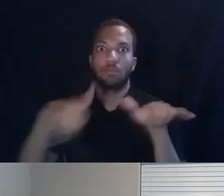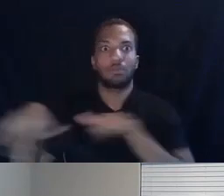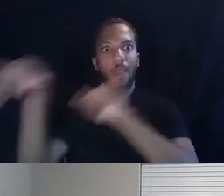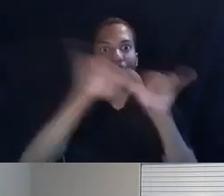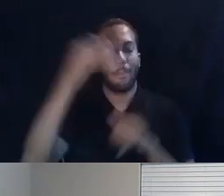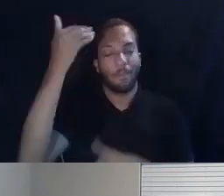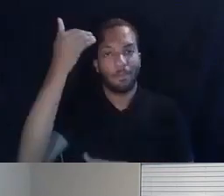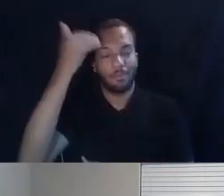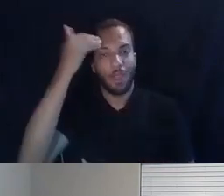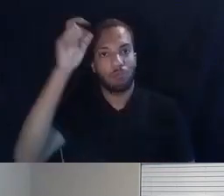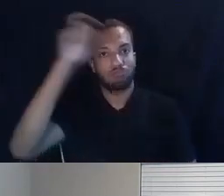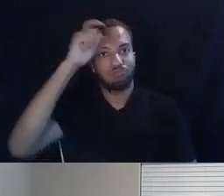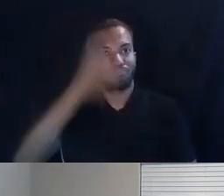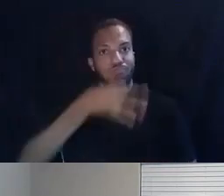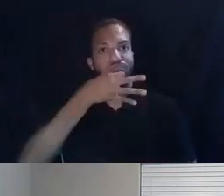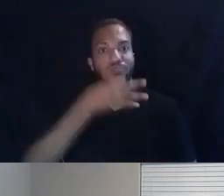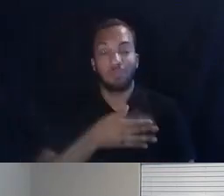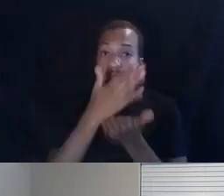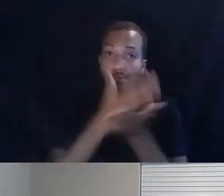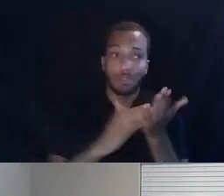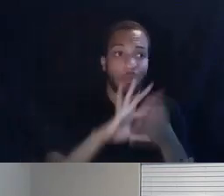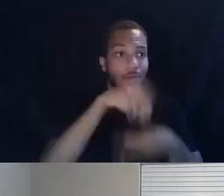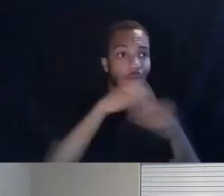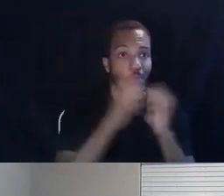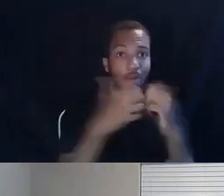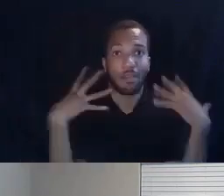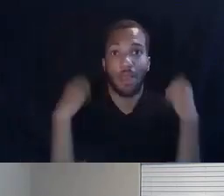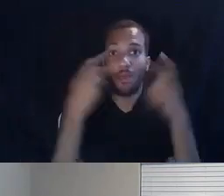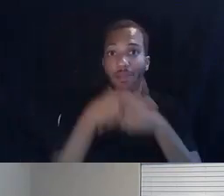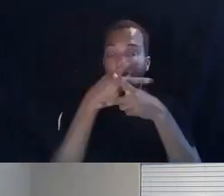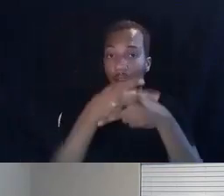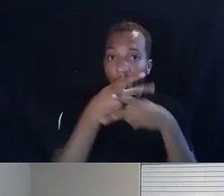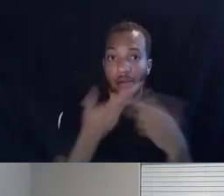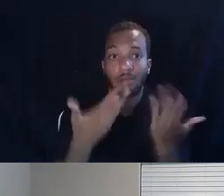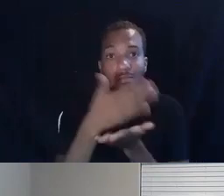in the healthcare marketplace. Each organization has also undergone transition and turnover,